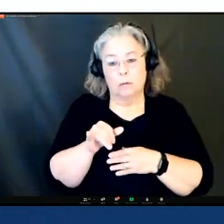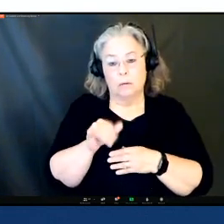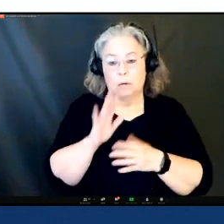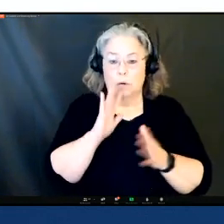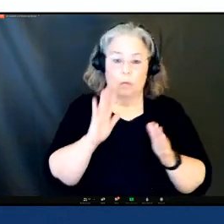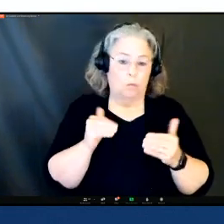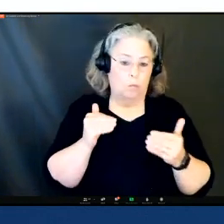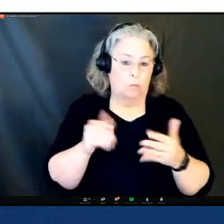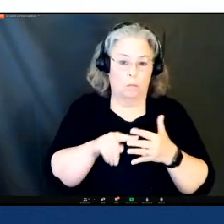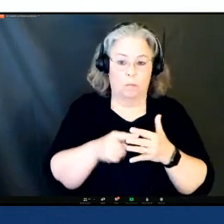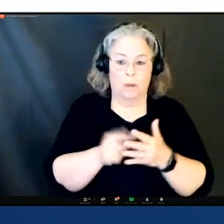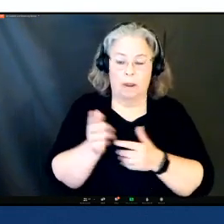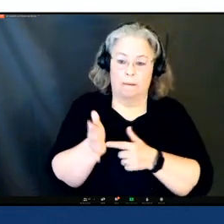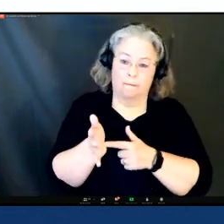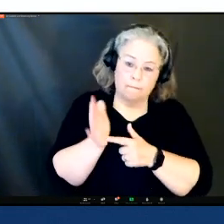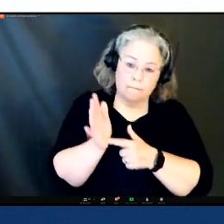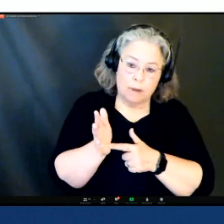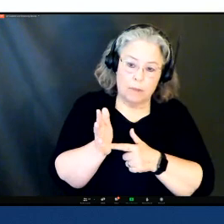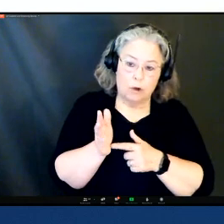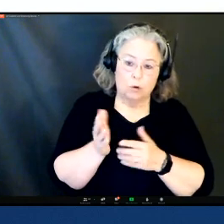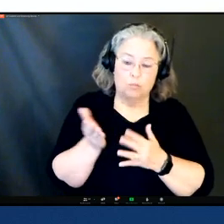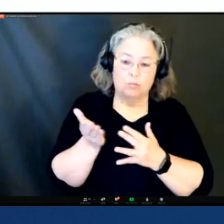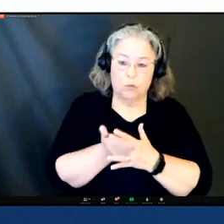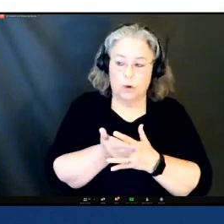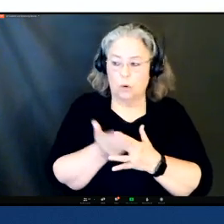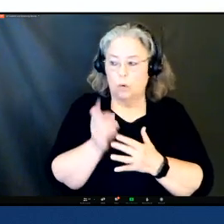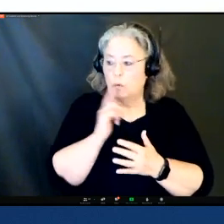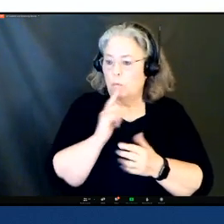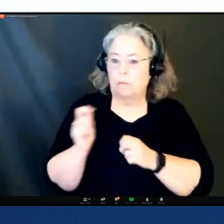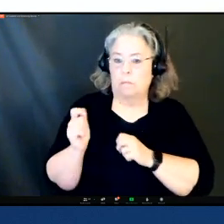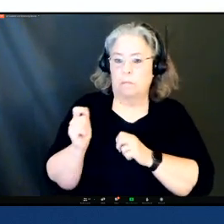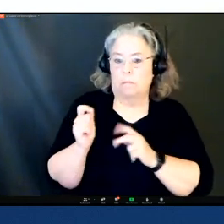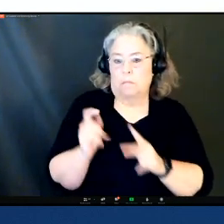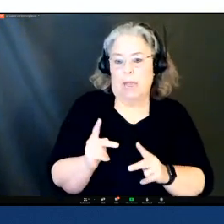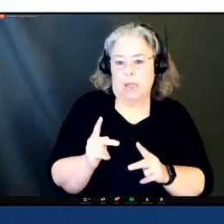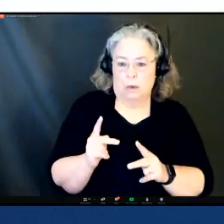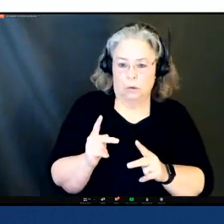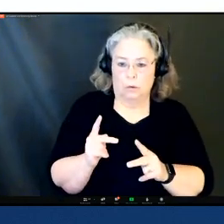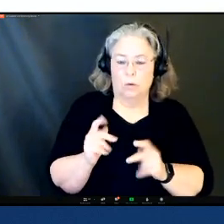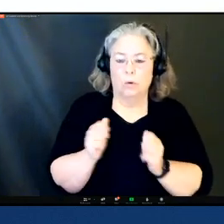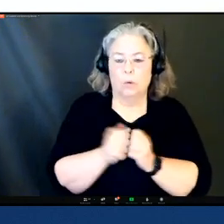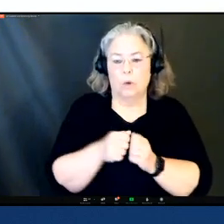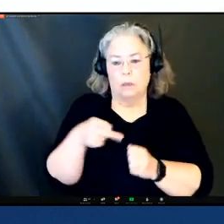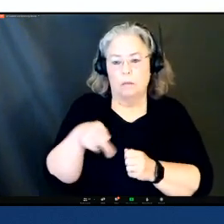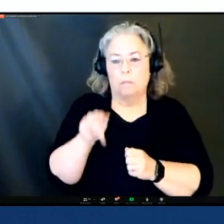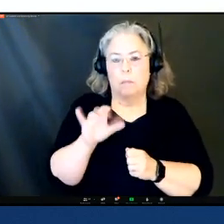the five minute break and we will be back with you very soon for the public comment portion of this workshop.